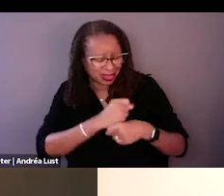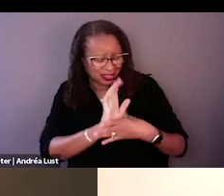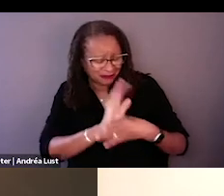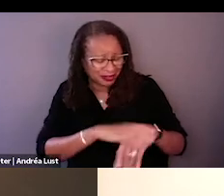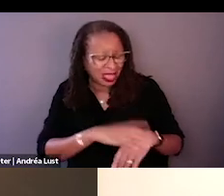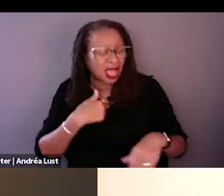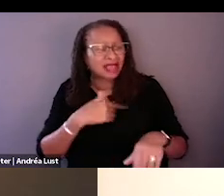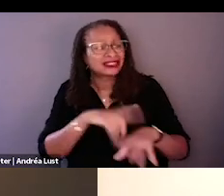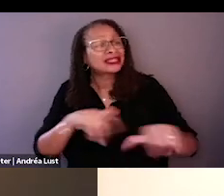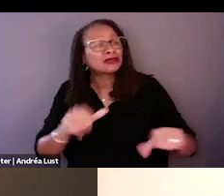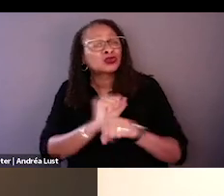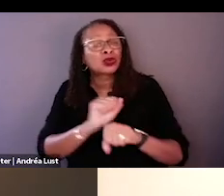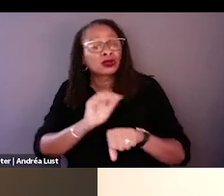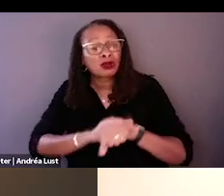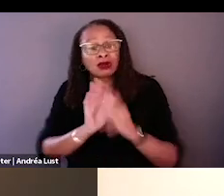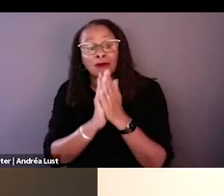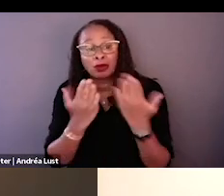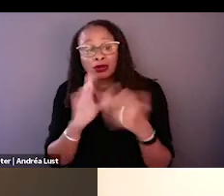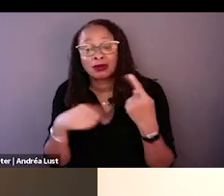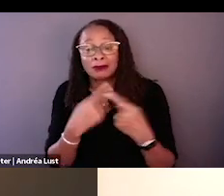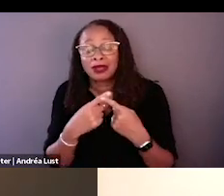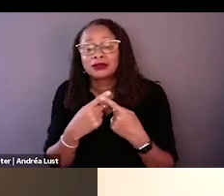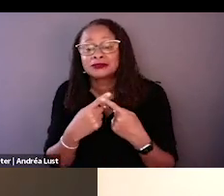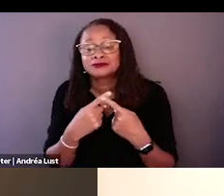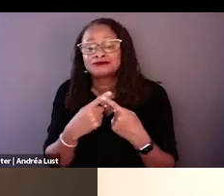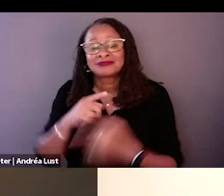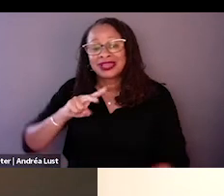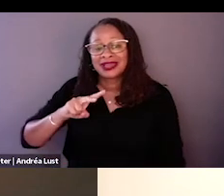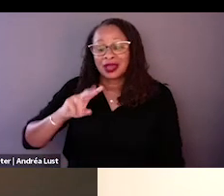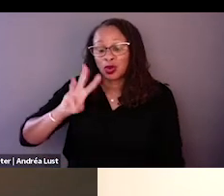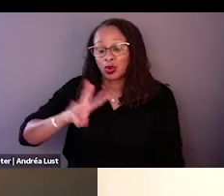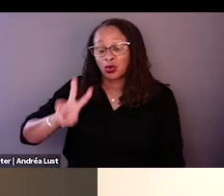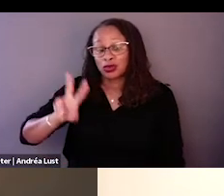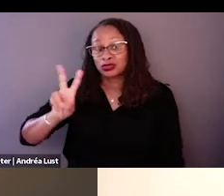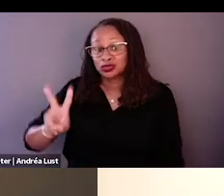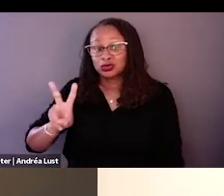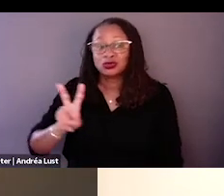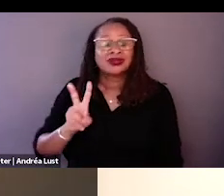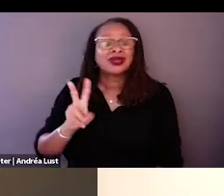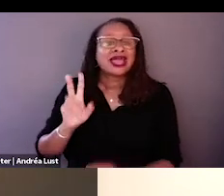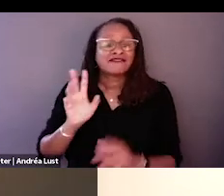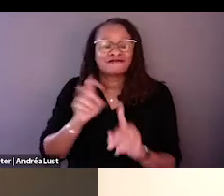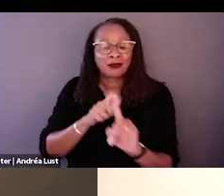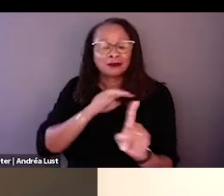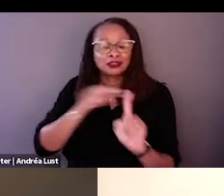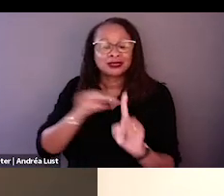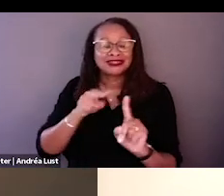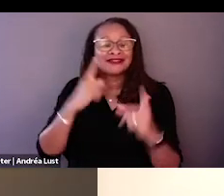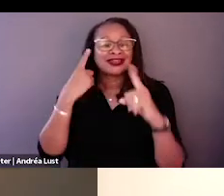Bianca Stigter: Steve McQueen is directing that one, the text.